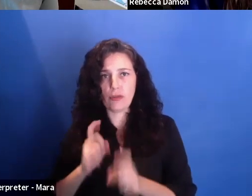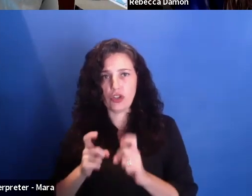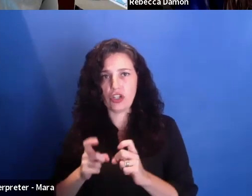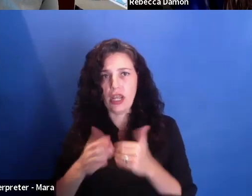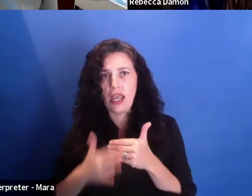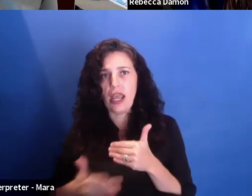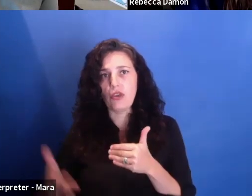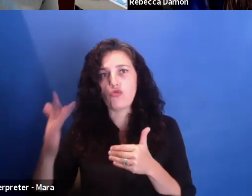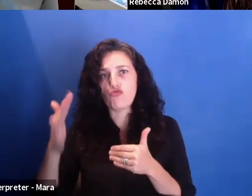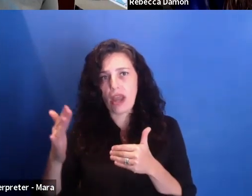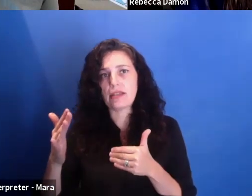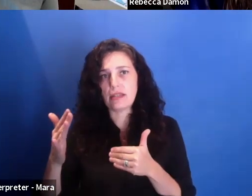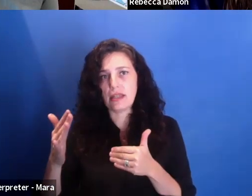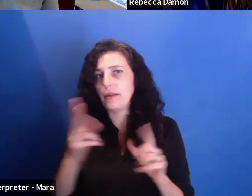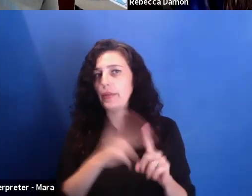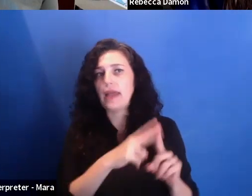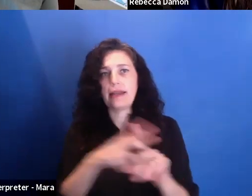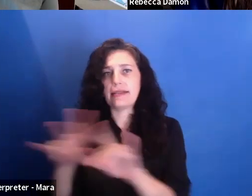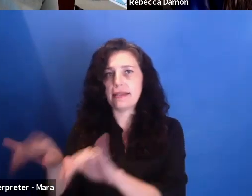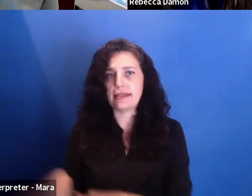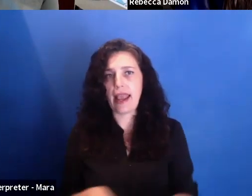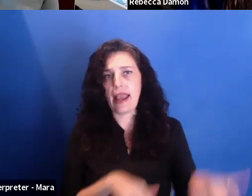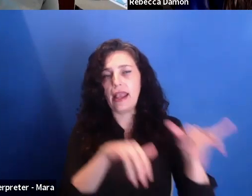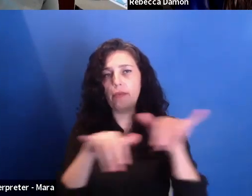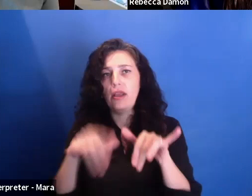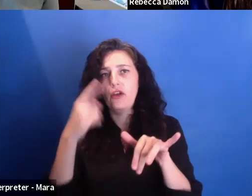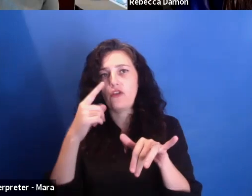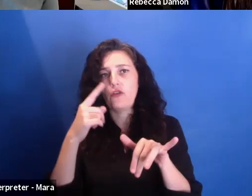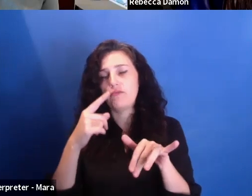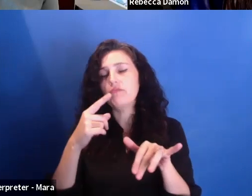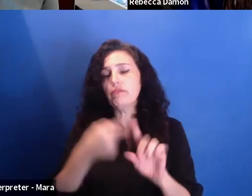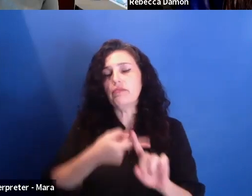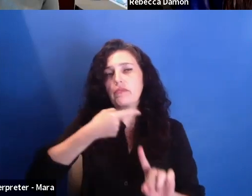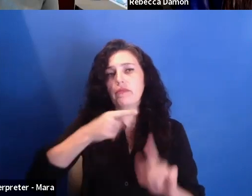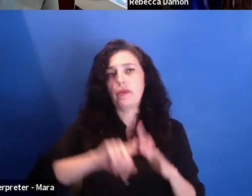apply equally to everybody. And in fact, from the very beginning, our safety commission adopted a principle